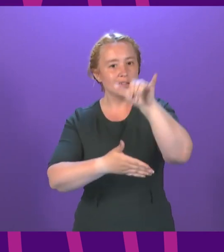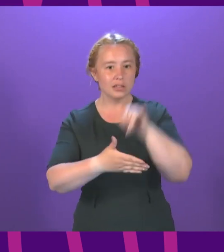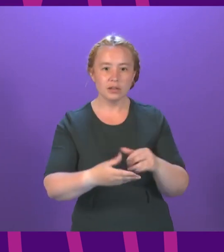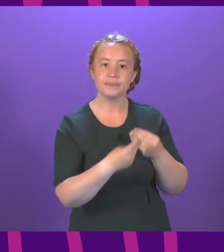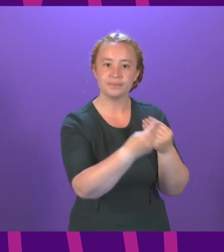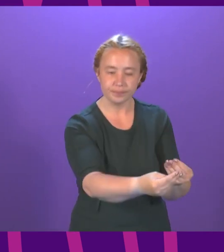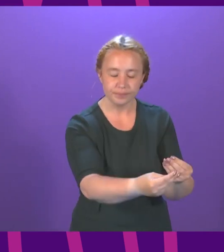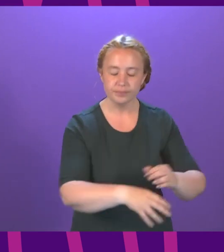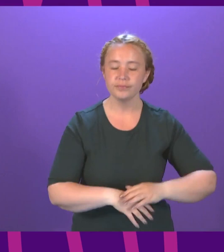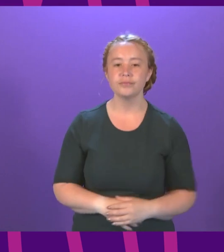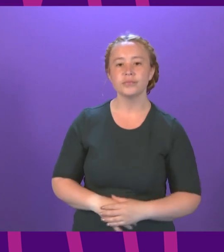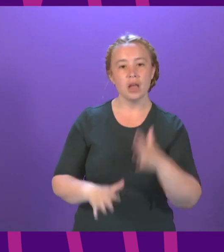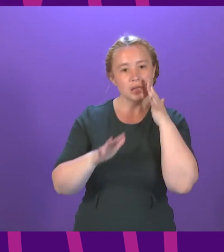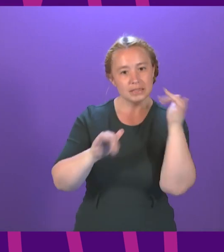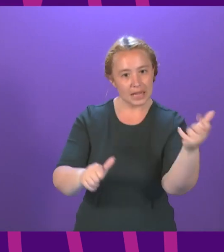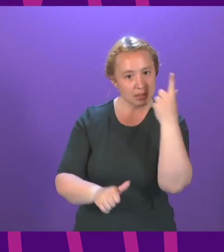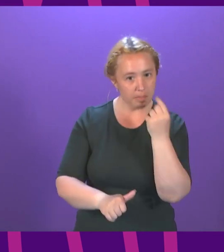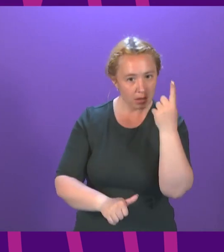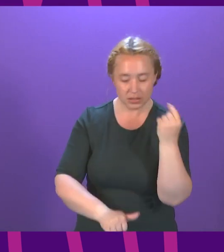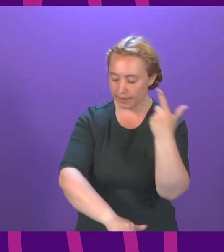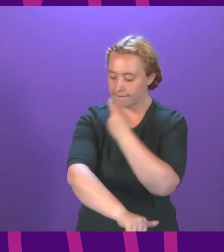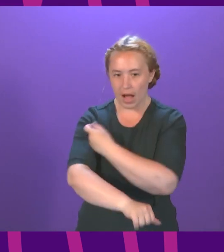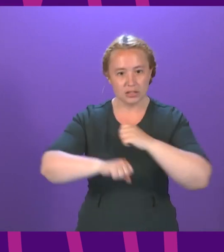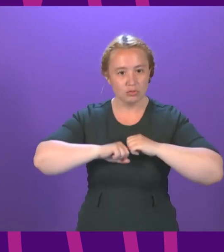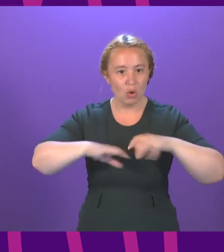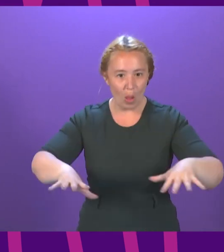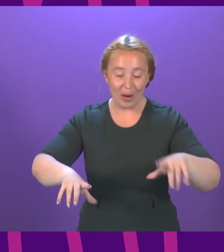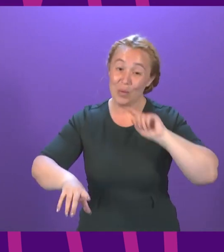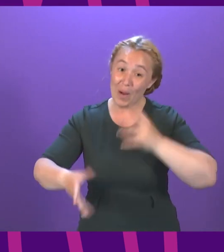On testing capacity and vaccine roll-out, I keep being asked these questions—perfectly